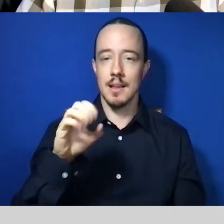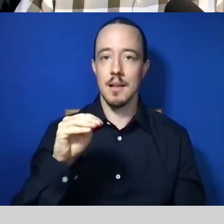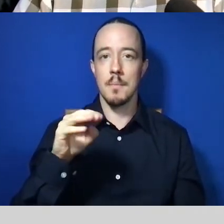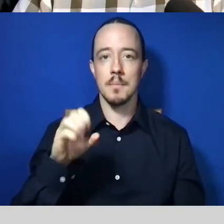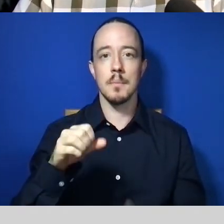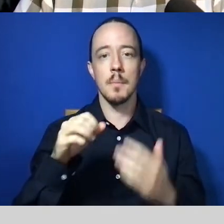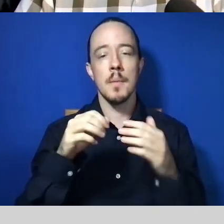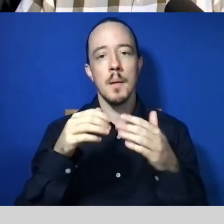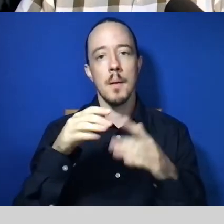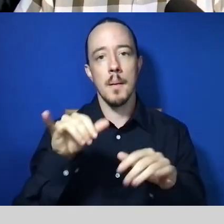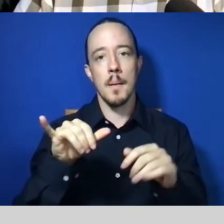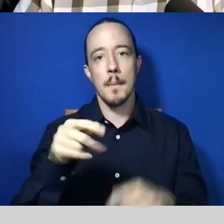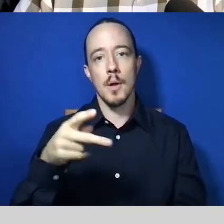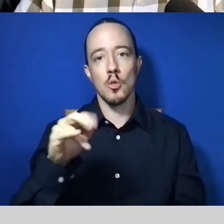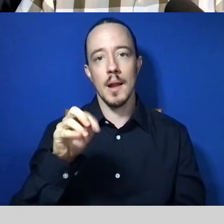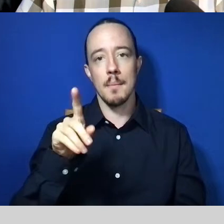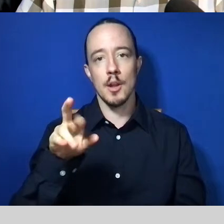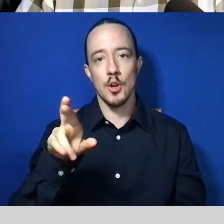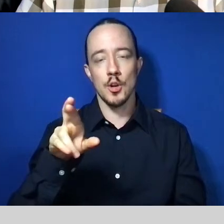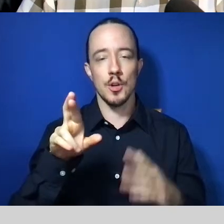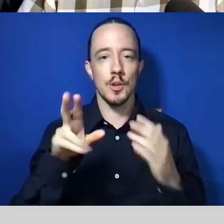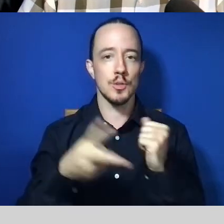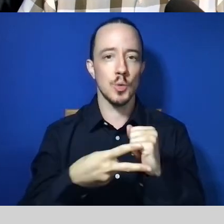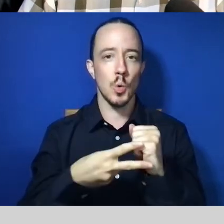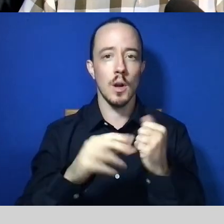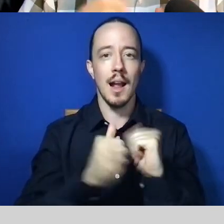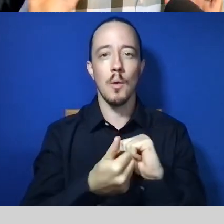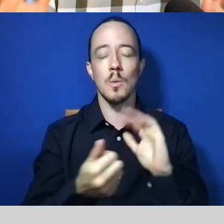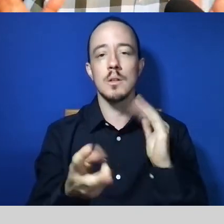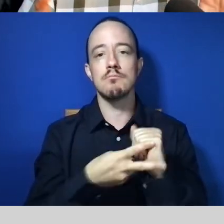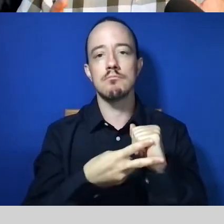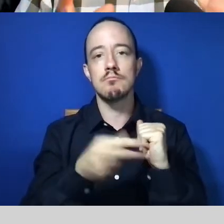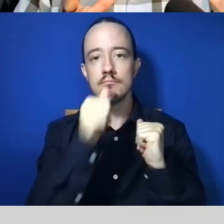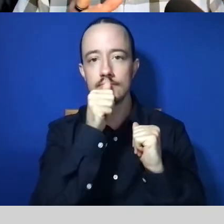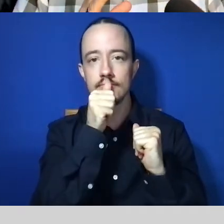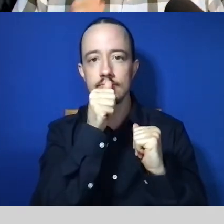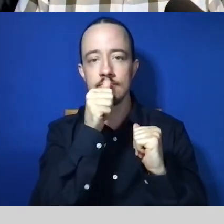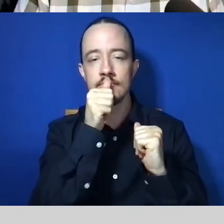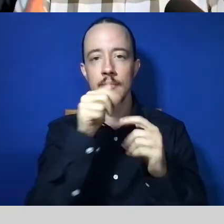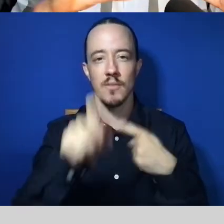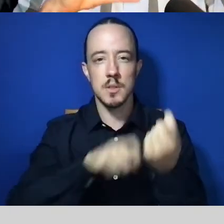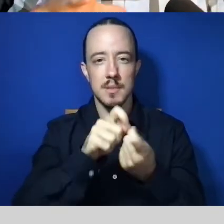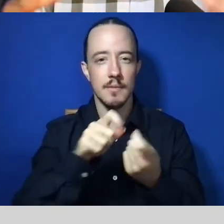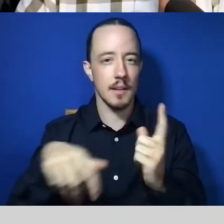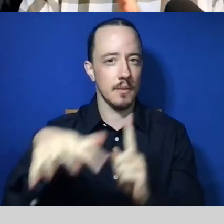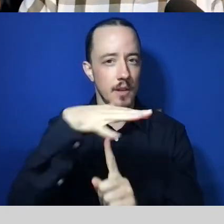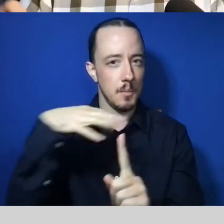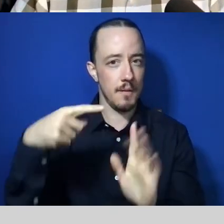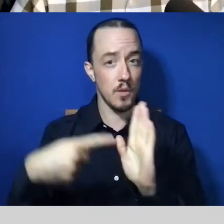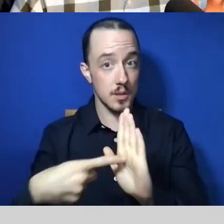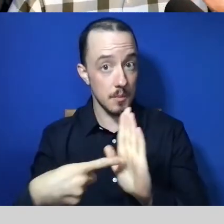for specific environments and only allow those environments to access their secrets. So for example, staging looks just like production.